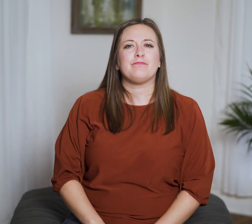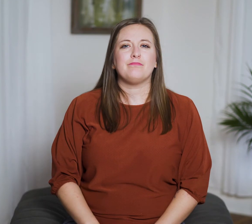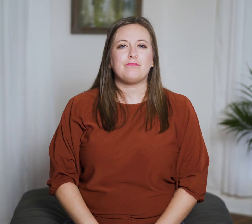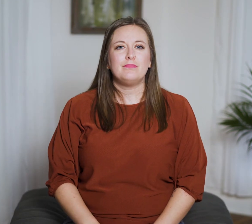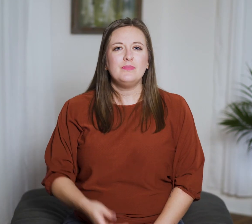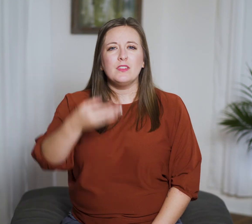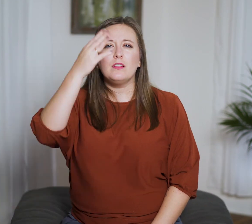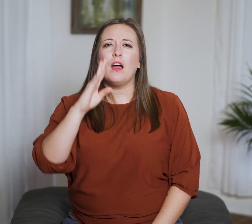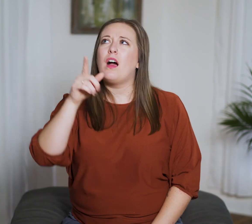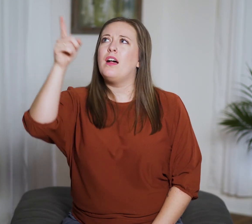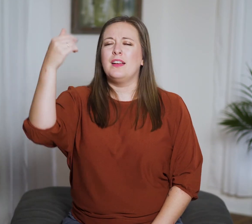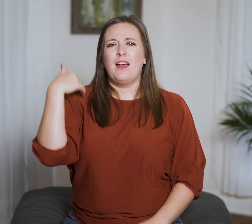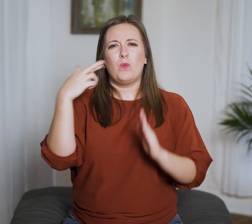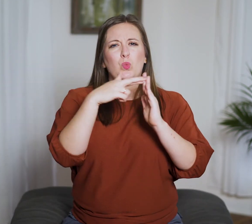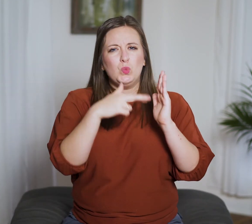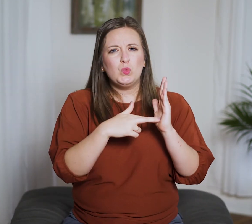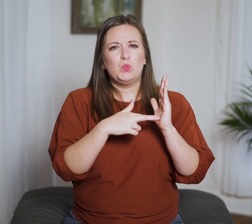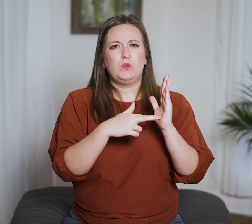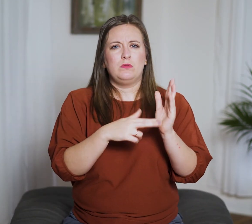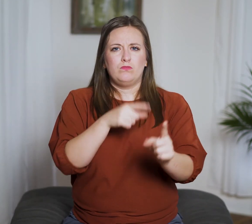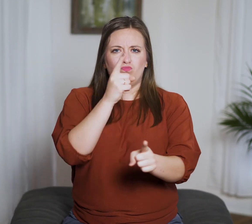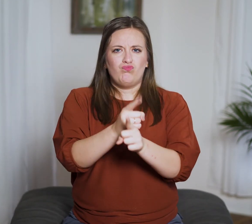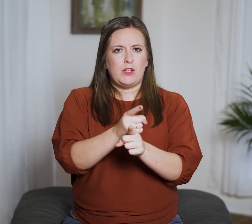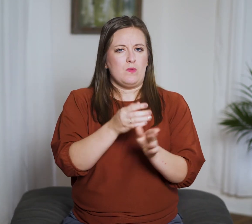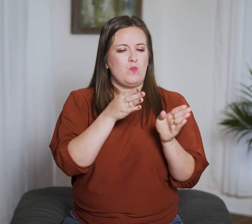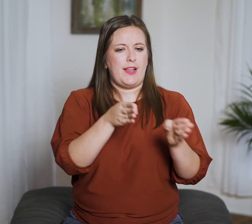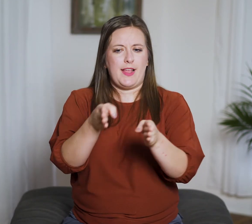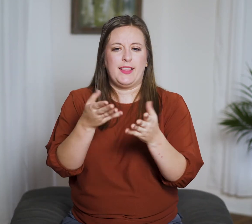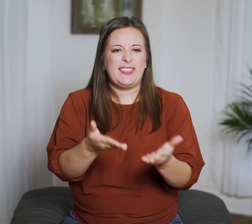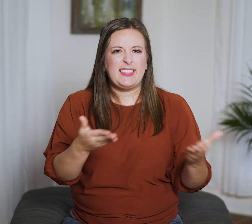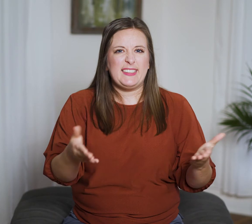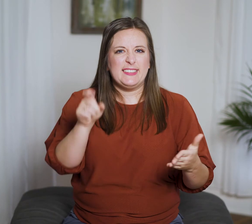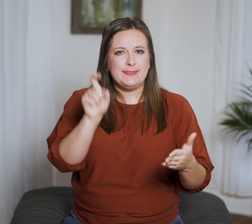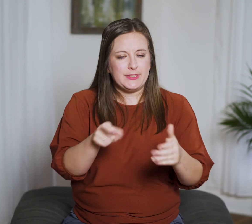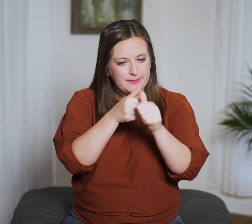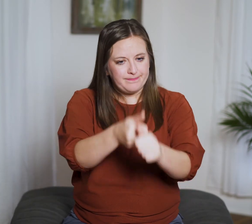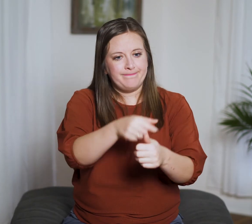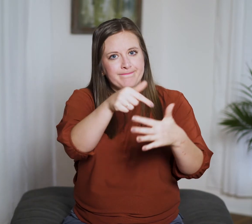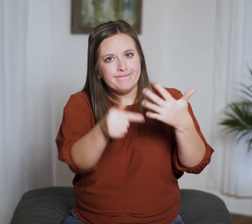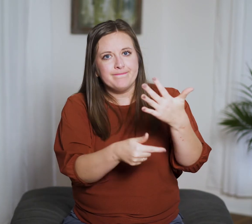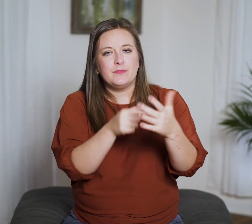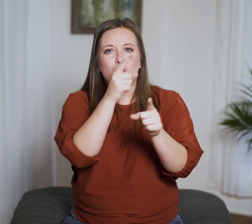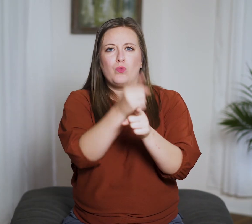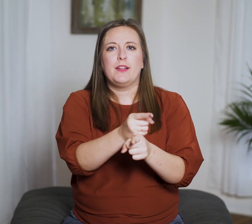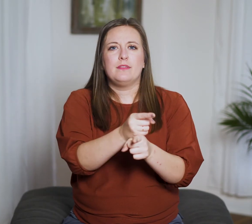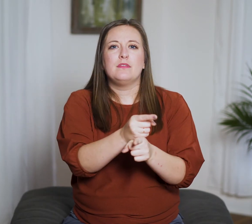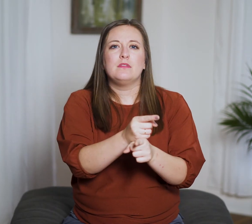God has rules and a right way for things to be done.